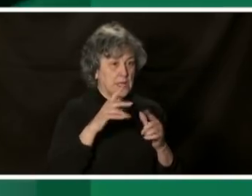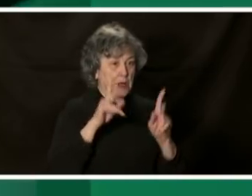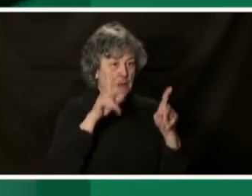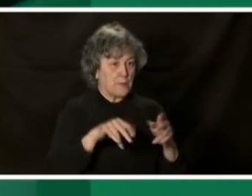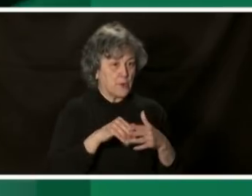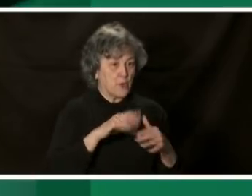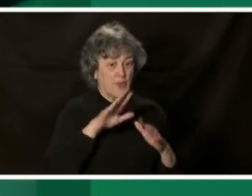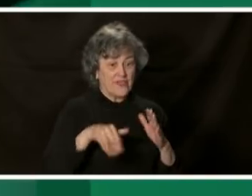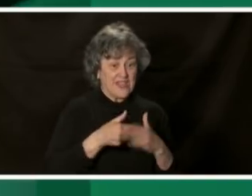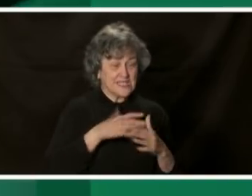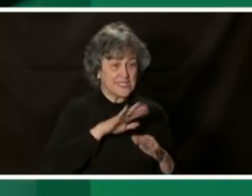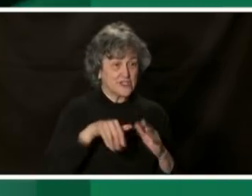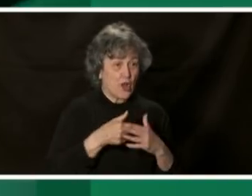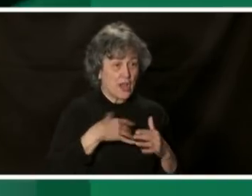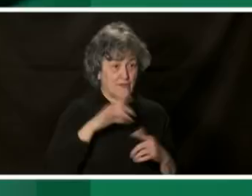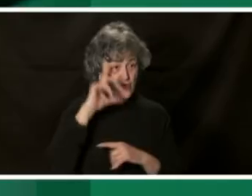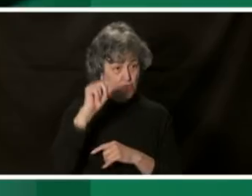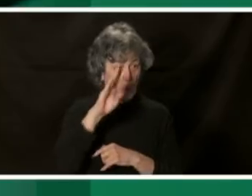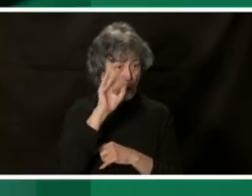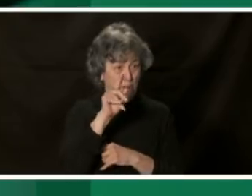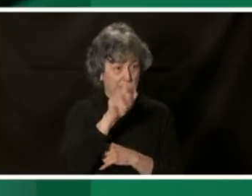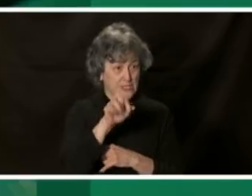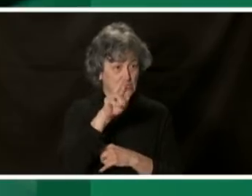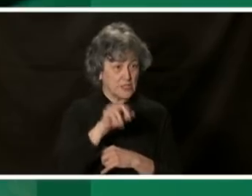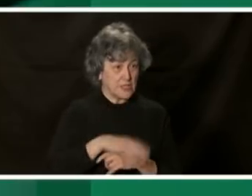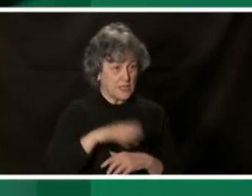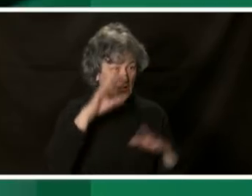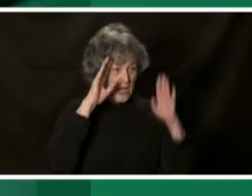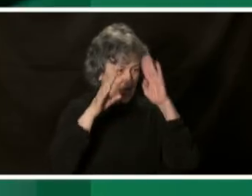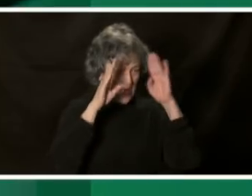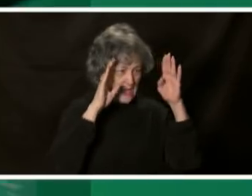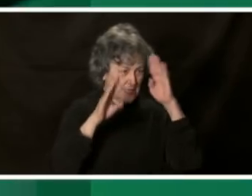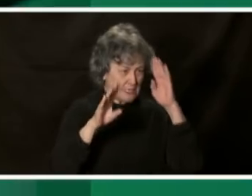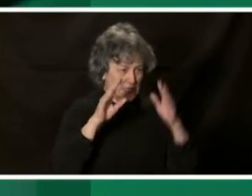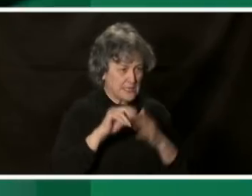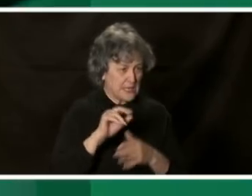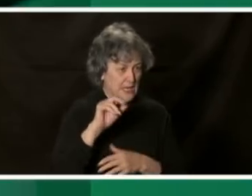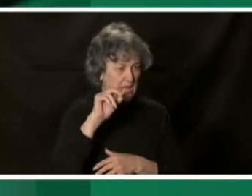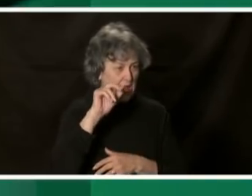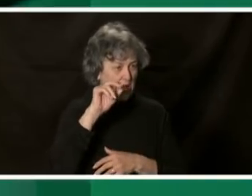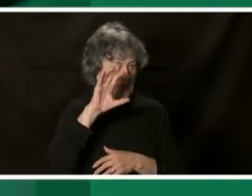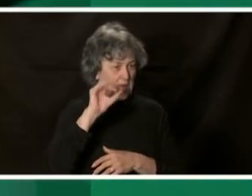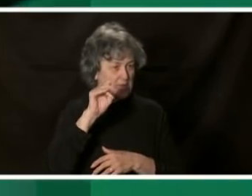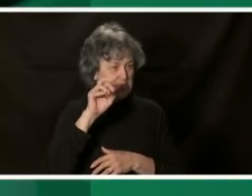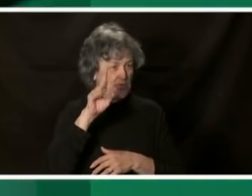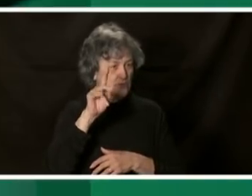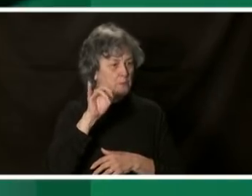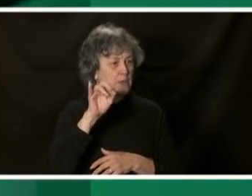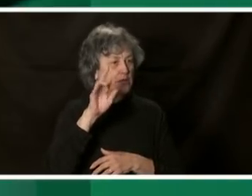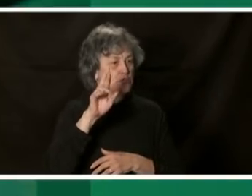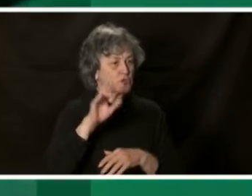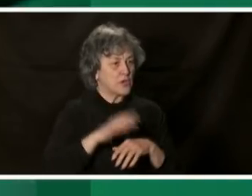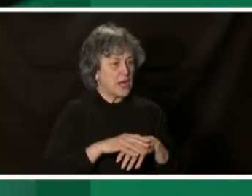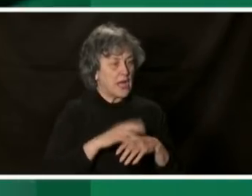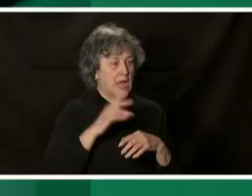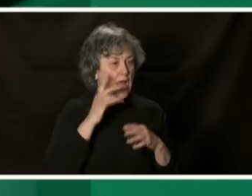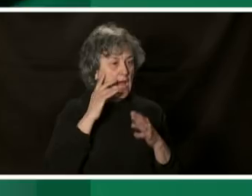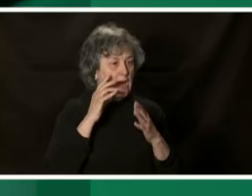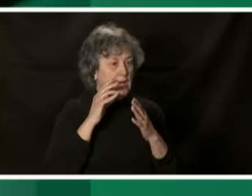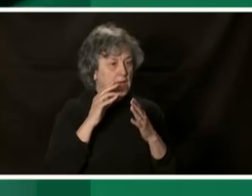GO BLAZERS. » (INDISCERNIBLE) FROM SOUTH KOREA. MY NAME IS ASHLEY BHATTA, AND I'M GRADUATING FROM THE DNP PROGRAM.